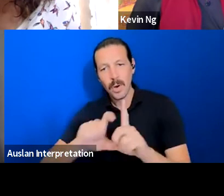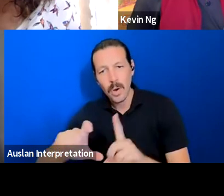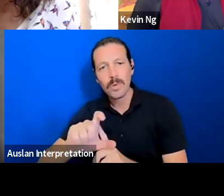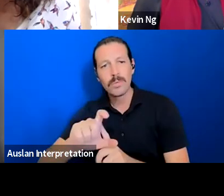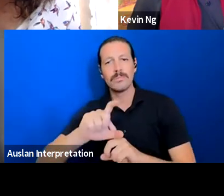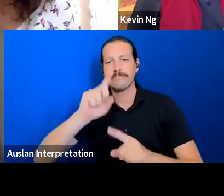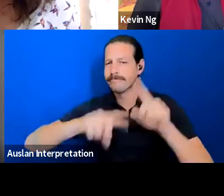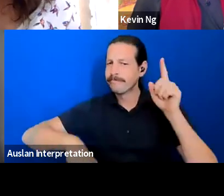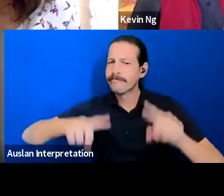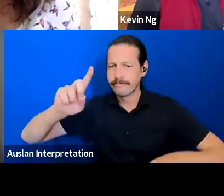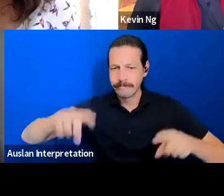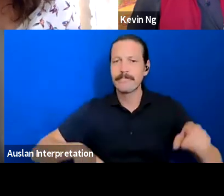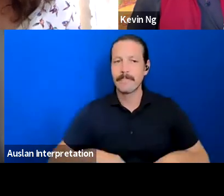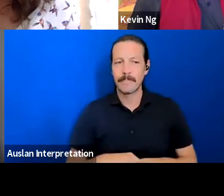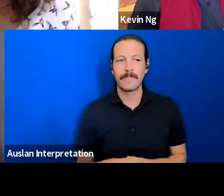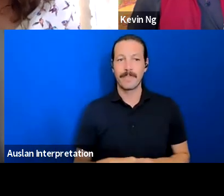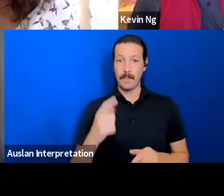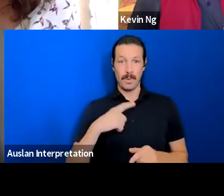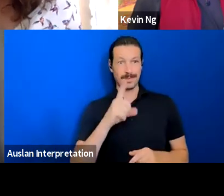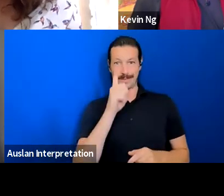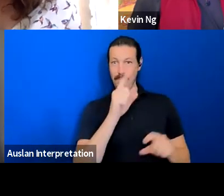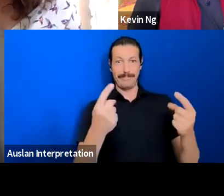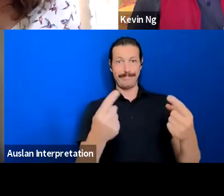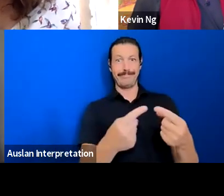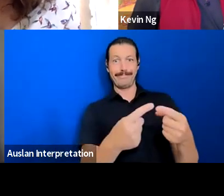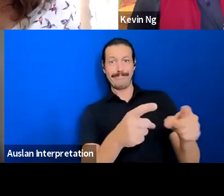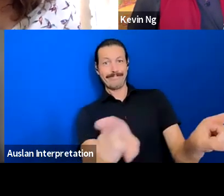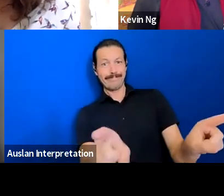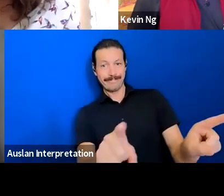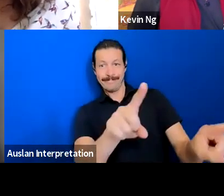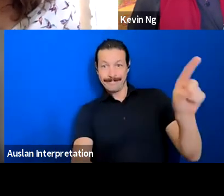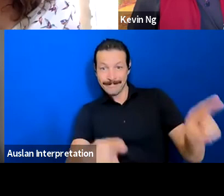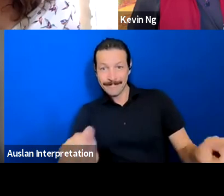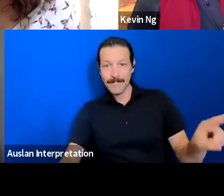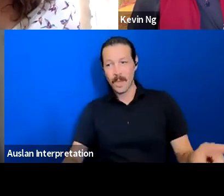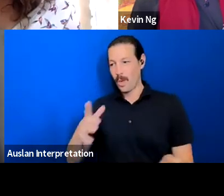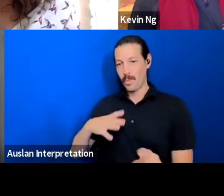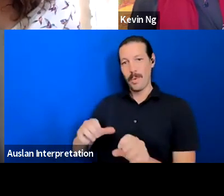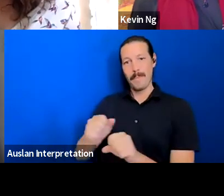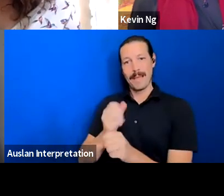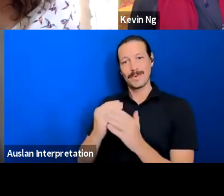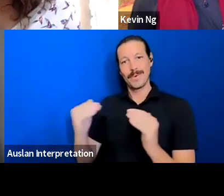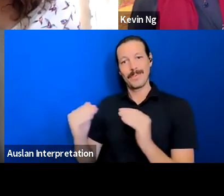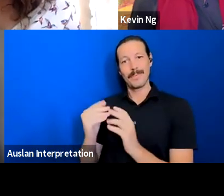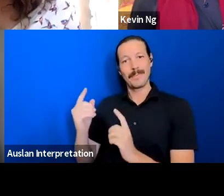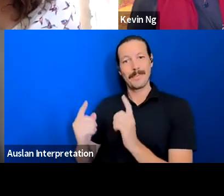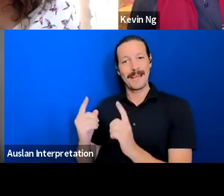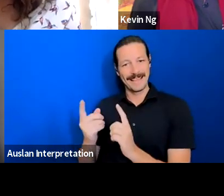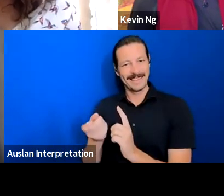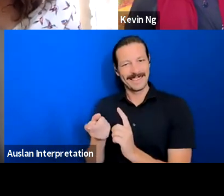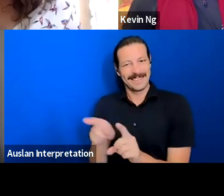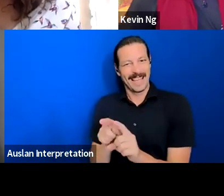the people working making experiencing art. So I would, yeah, and certainly when you register